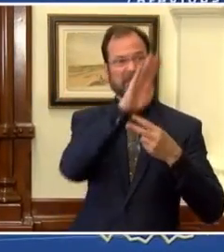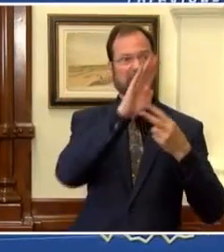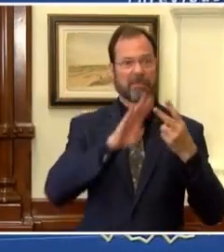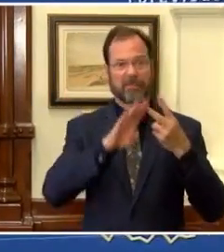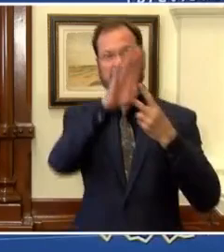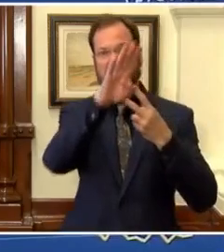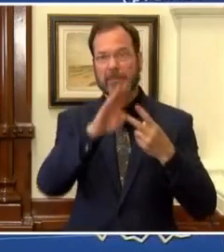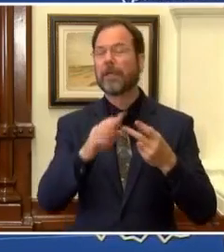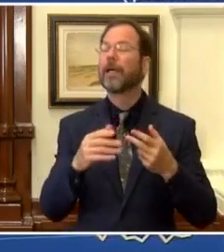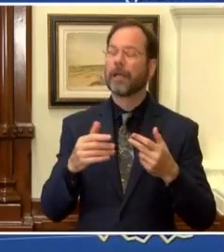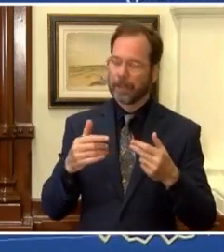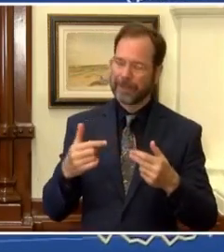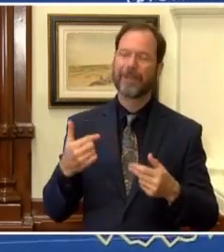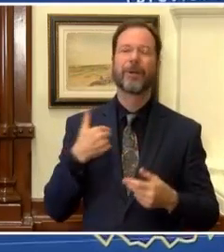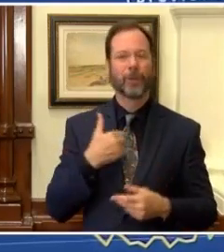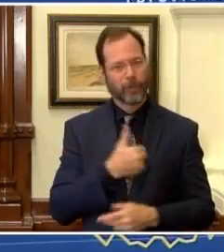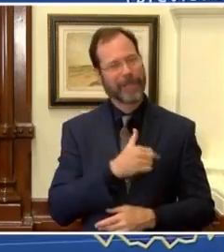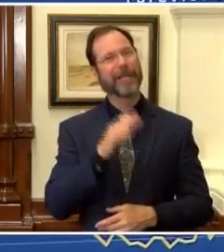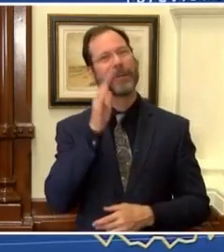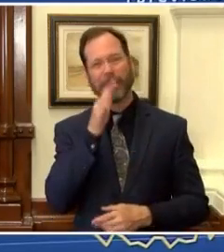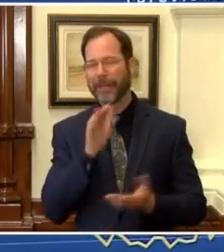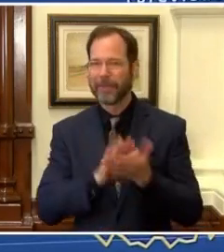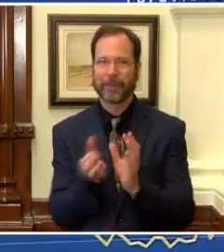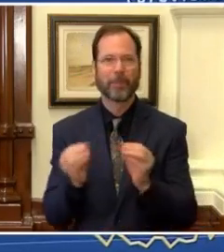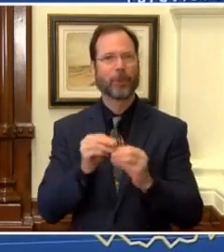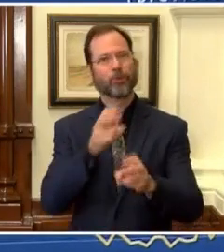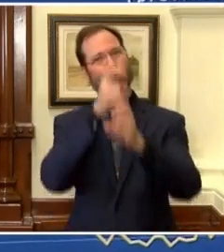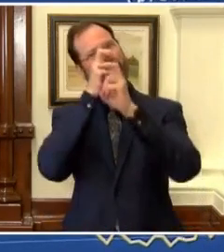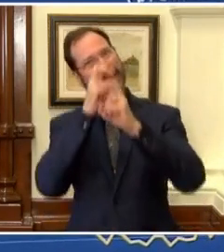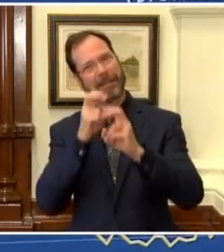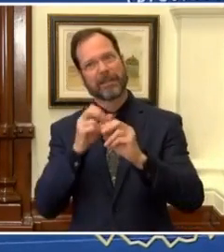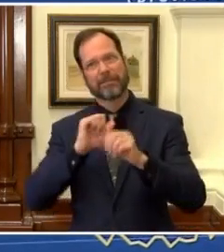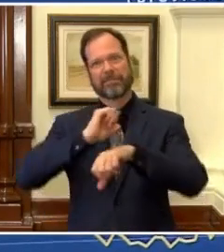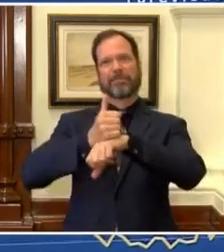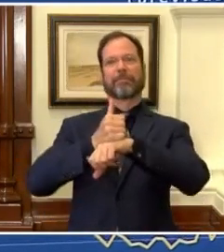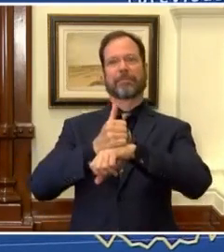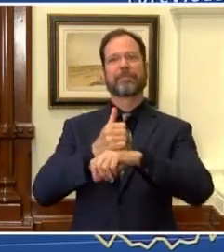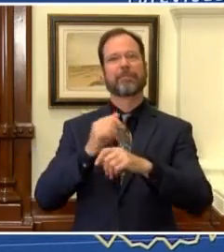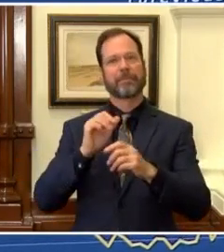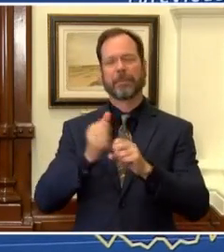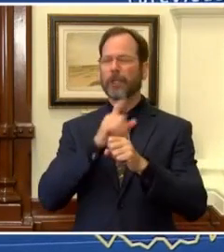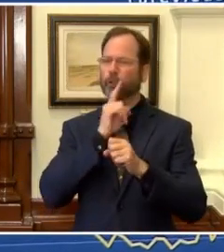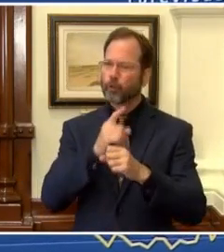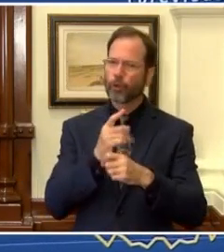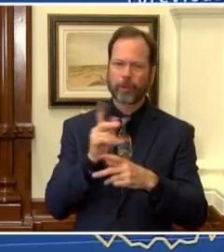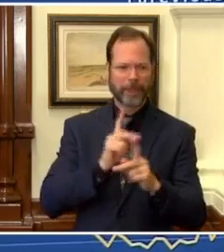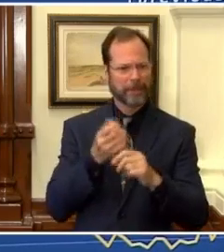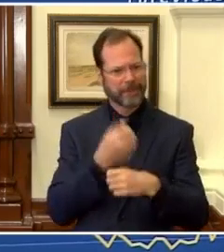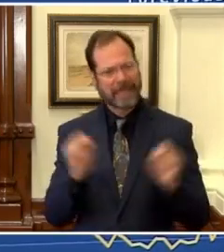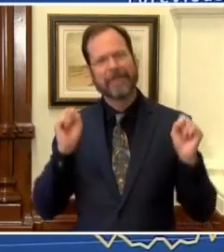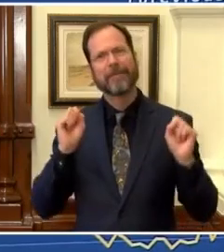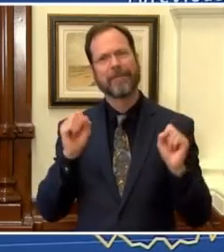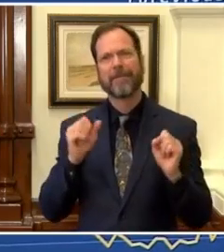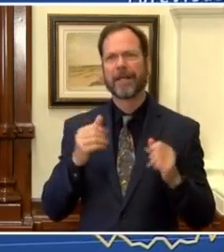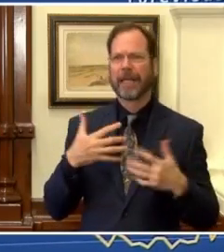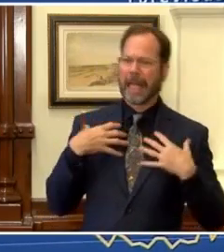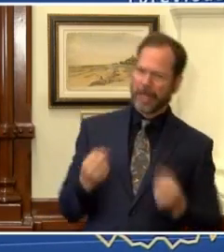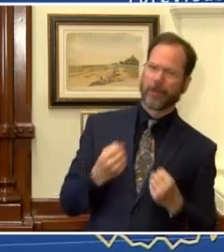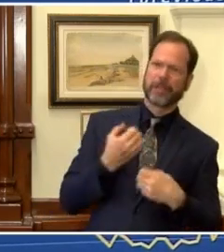ARE SPIKING, SHIRLEY THE PUBLIC CAN UNDERSTAND -- SURE LY, THE PUBLIC CAN UNDERSTAND ADDITIONAL